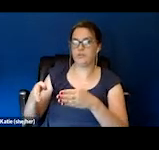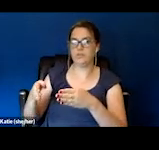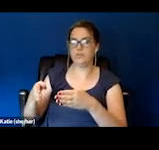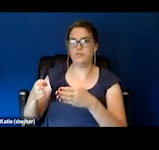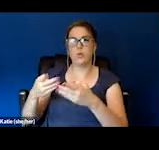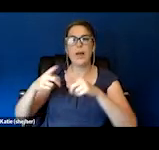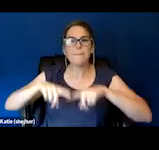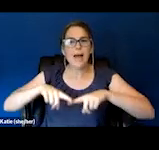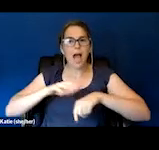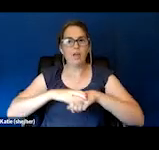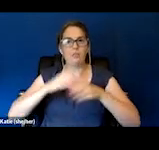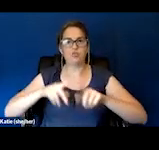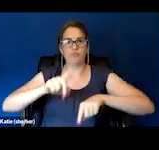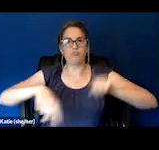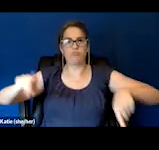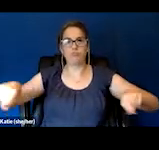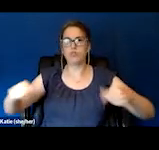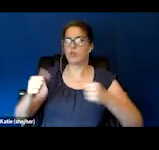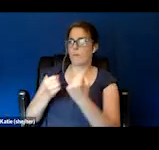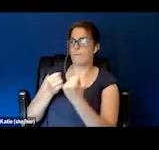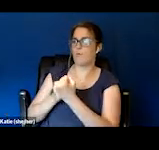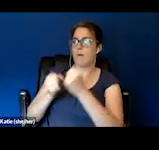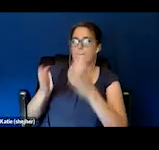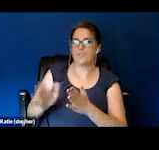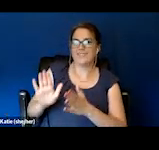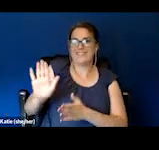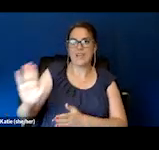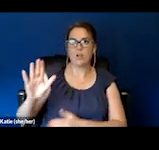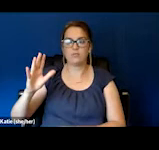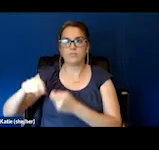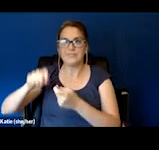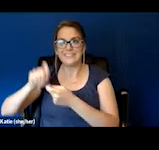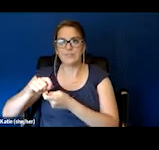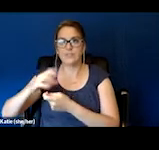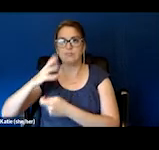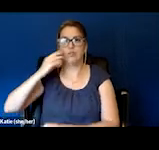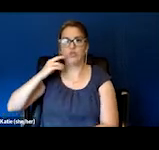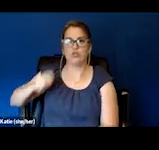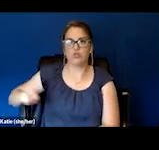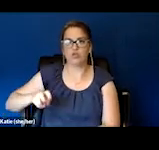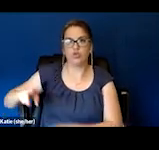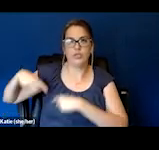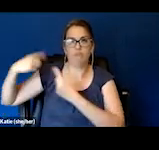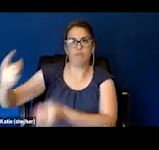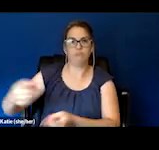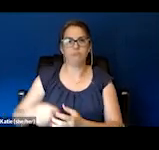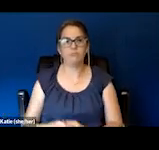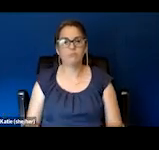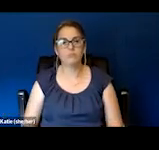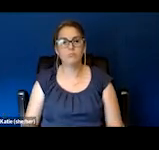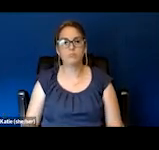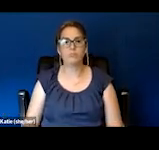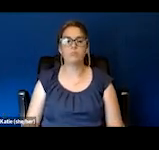and supporting their journey. It is based on the stages of change and the belief that motivation is fluid